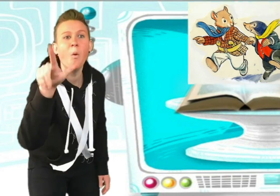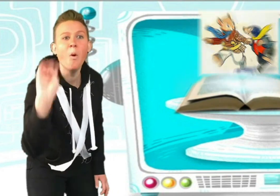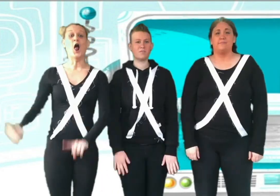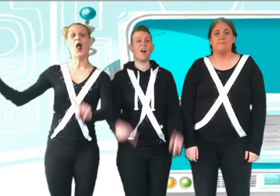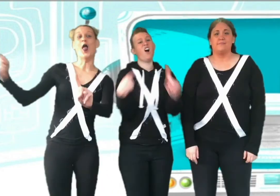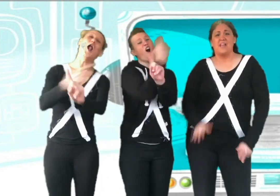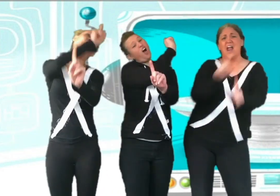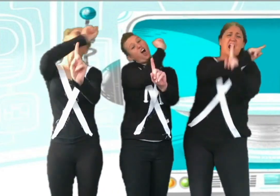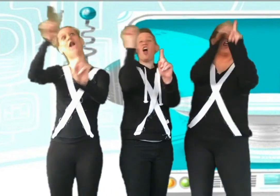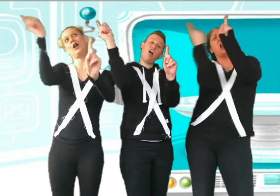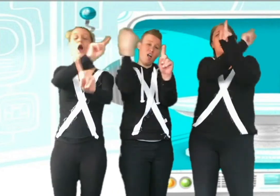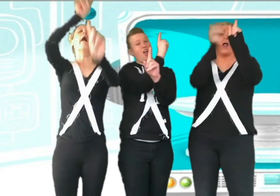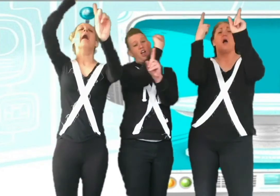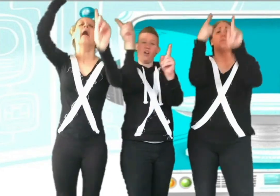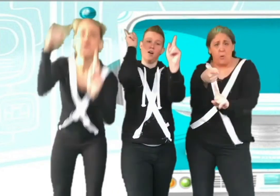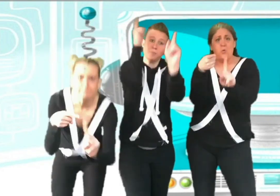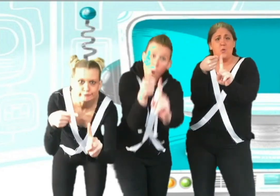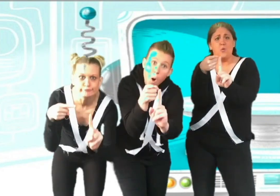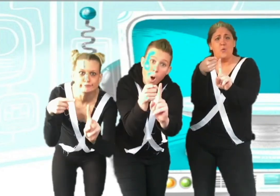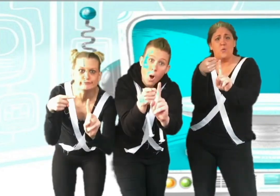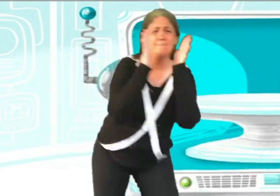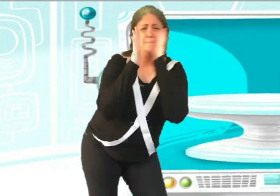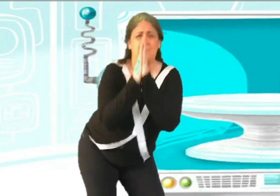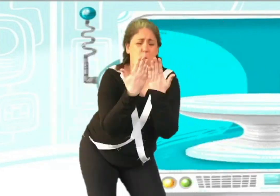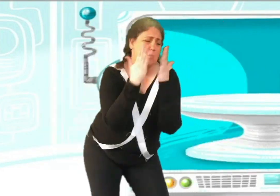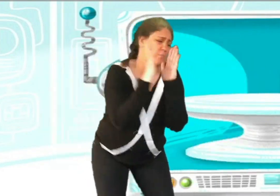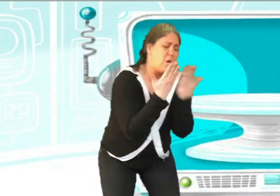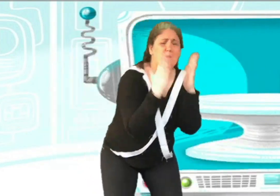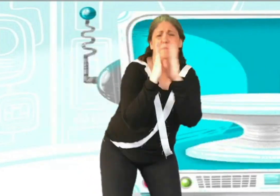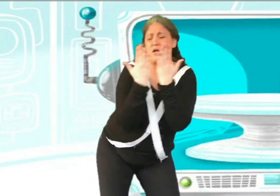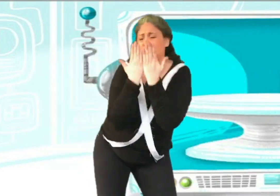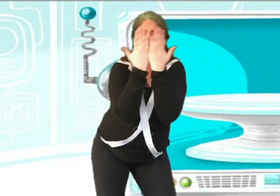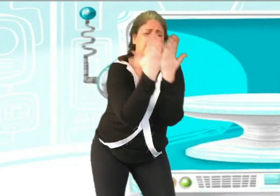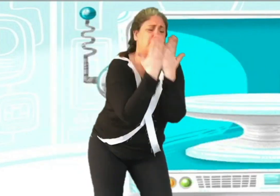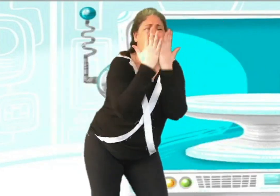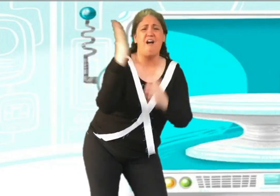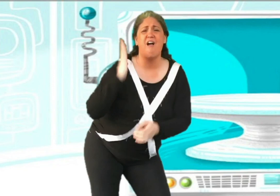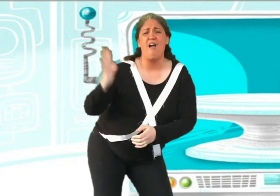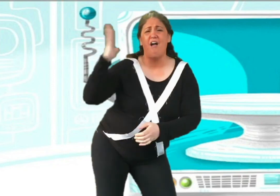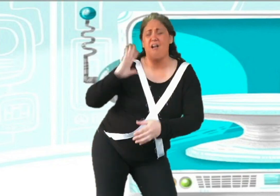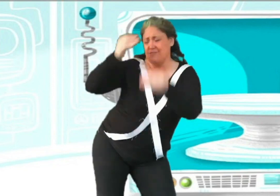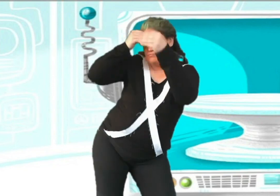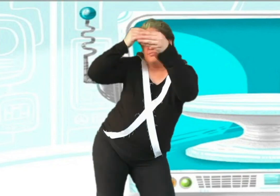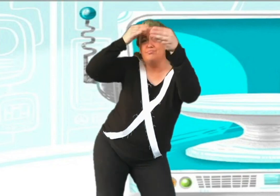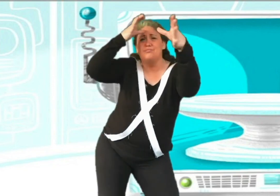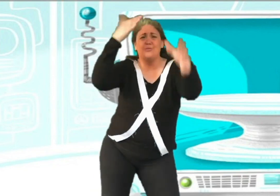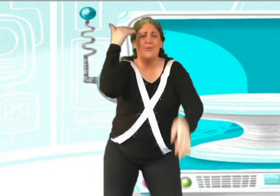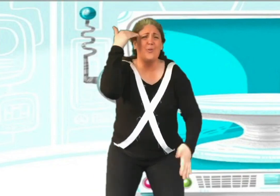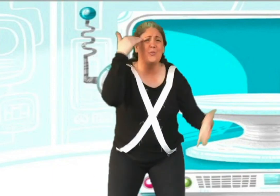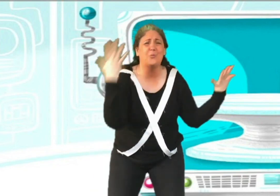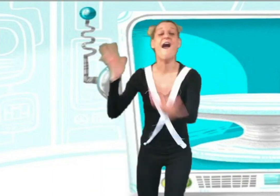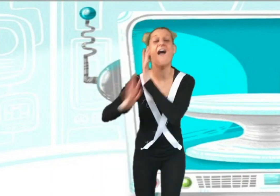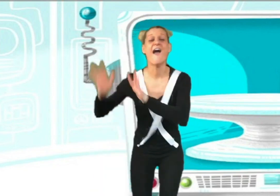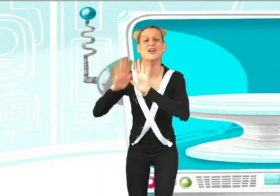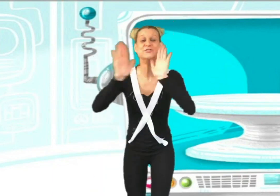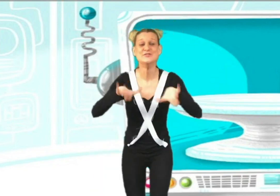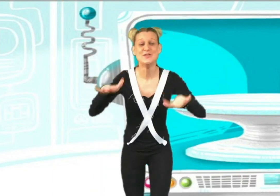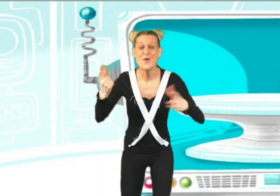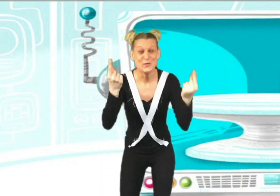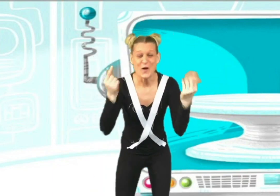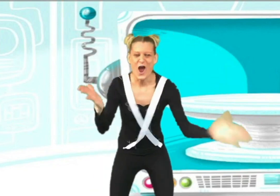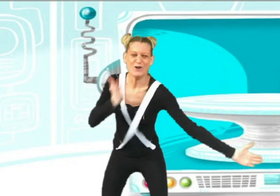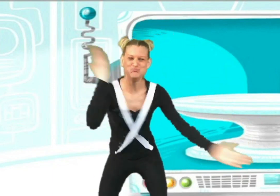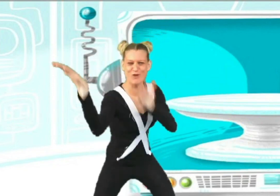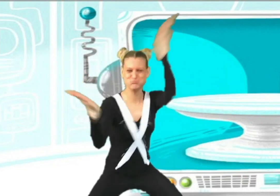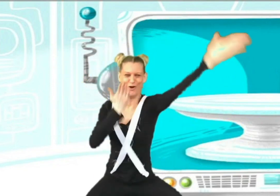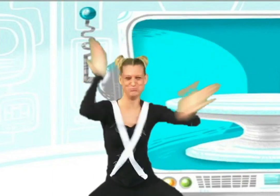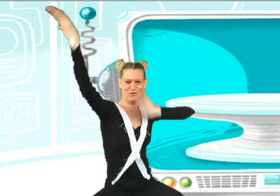Oh, books, what books they used to know, Those children living long ago!